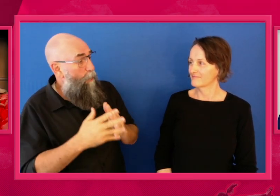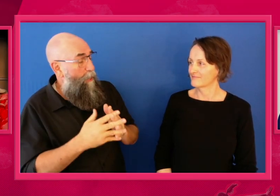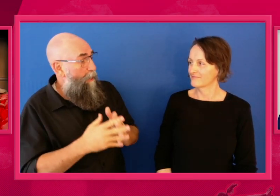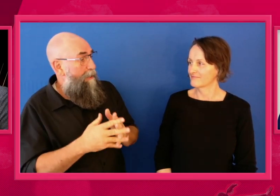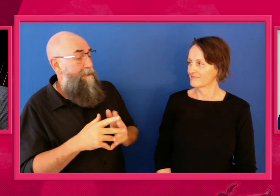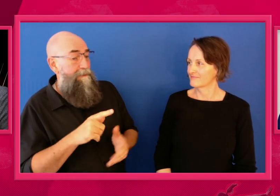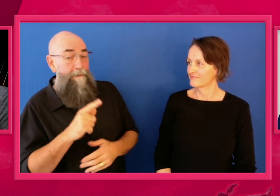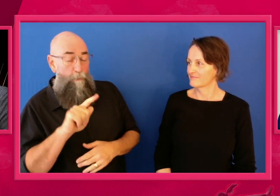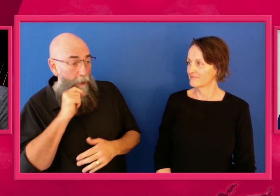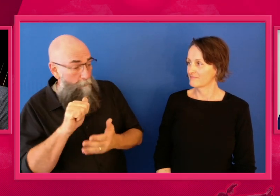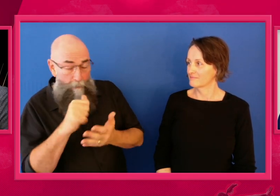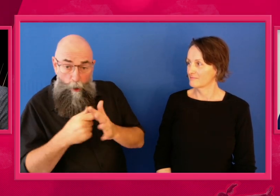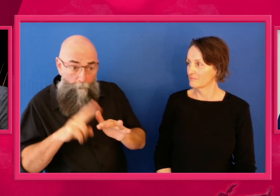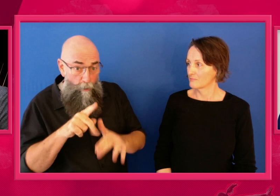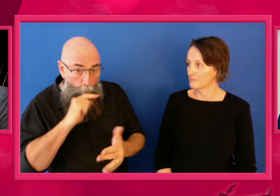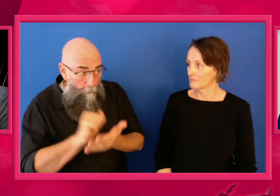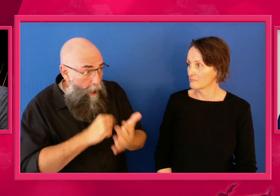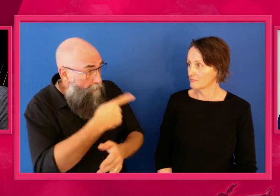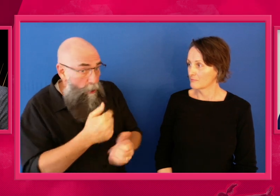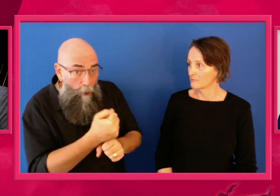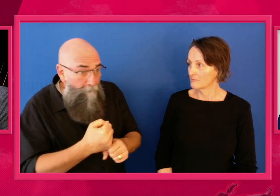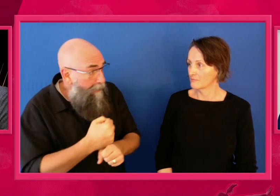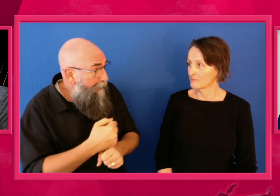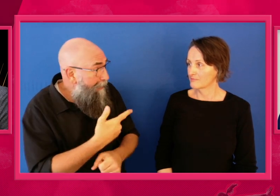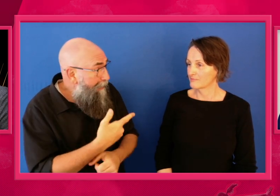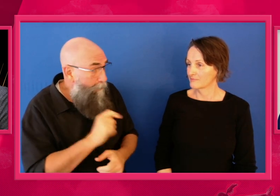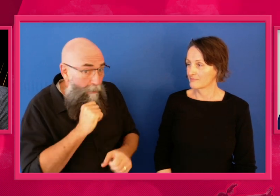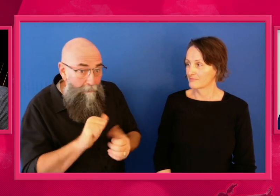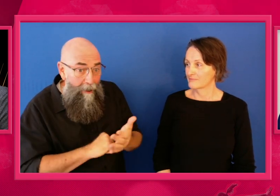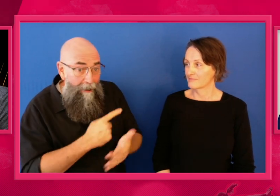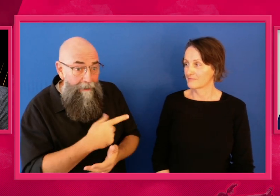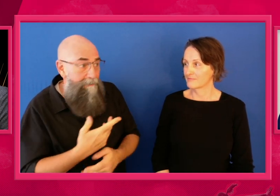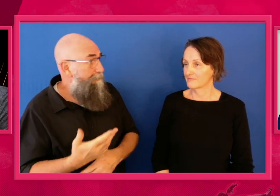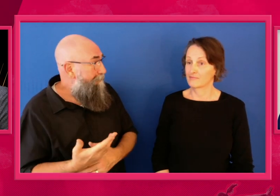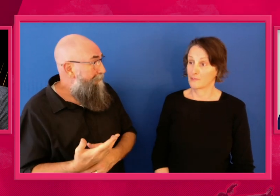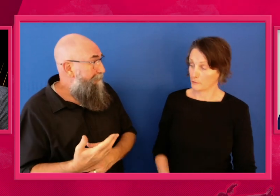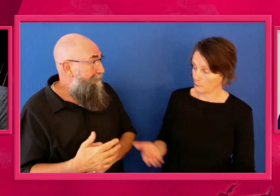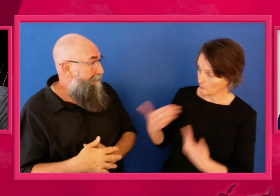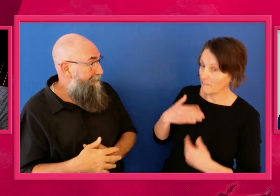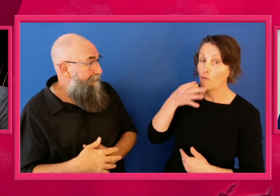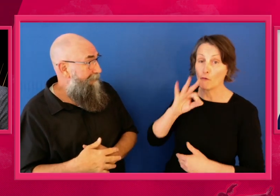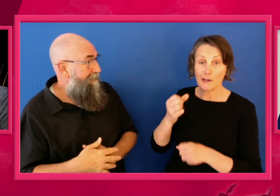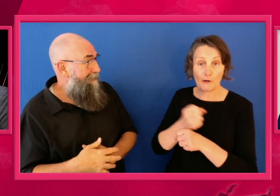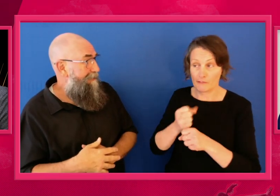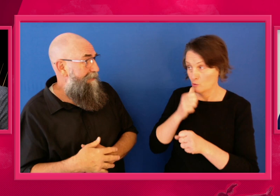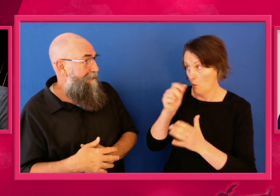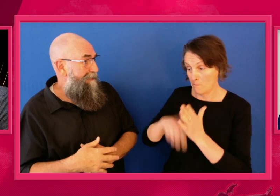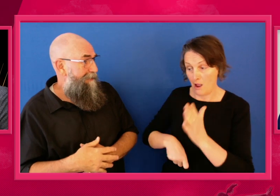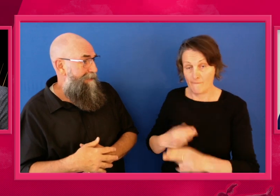Kurt Fearnley: If I've got a free coffee on my card, yes, I will definitely buy him a